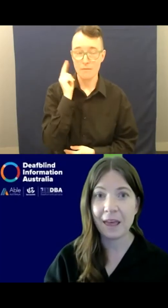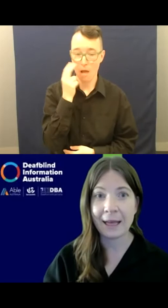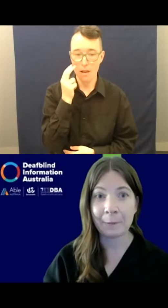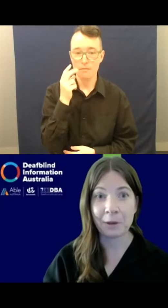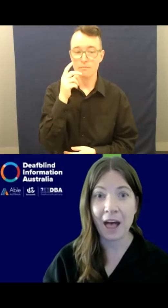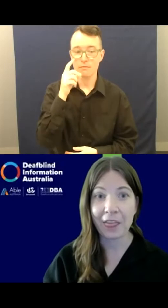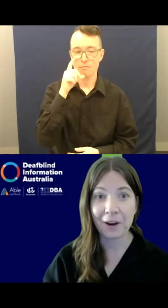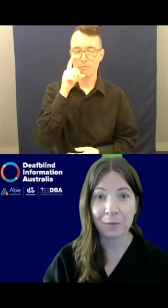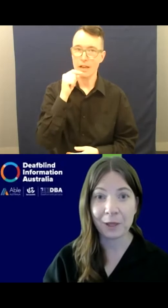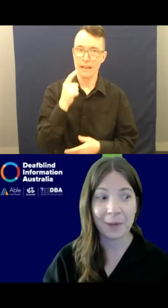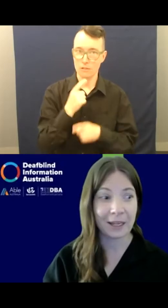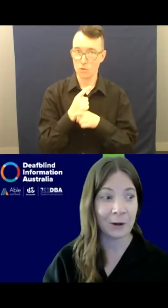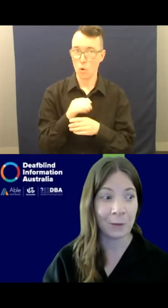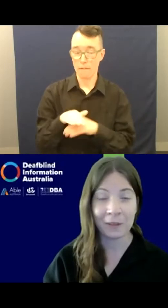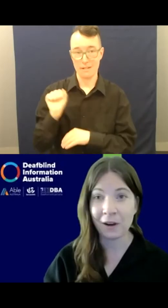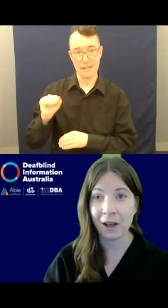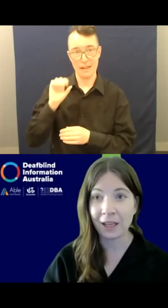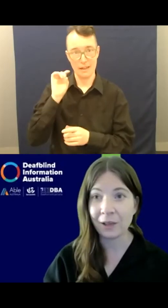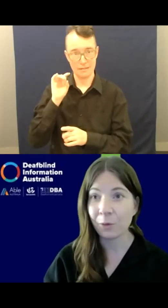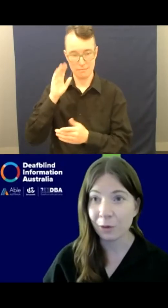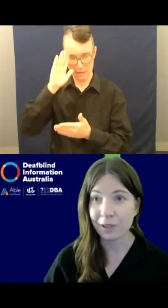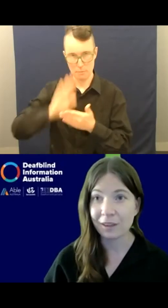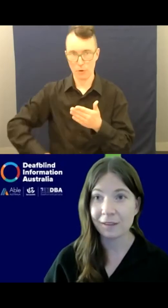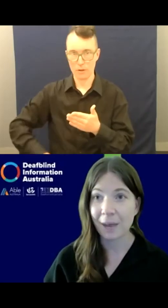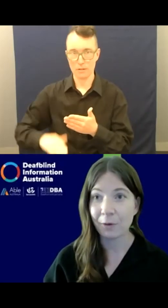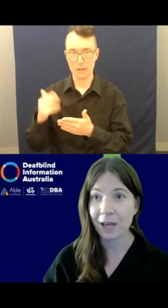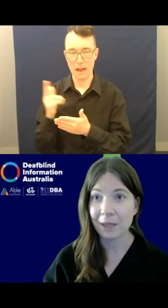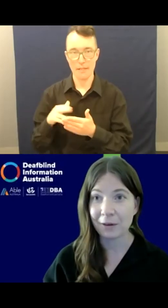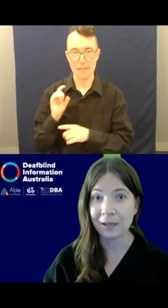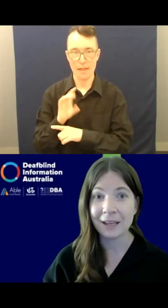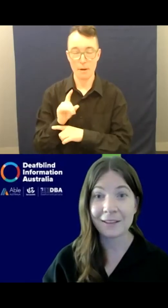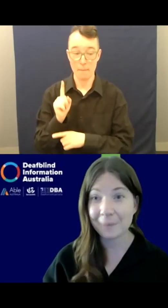with art therapy but no one that I work with is able to come here and speak about